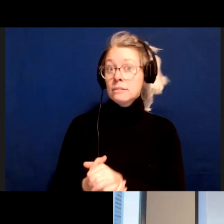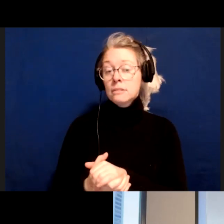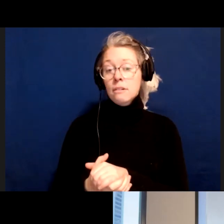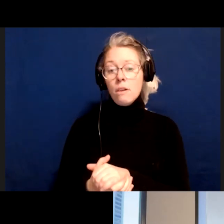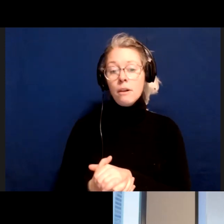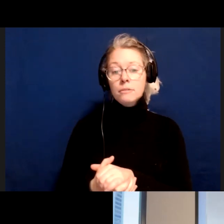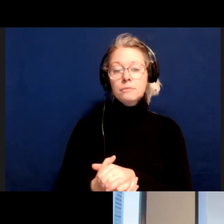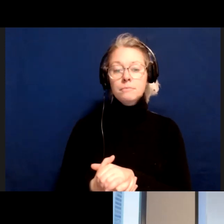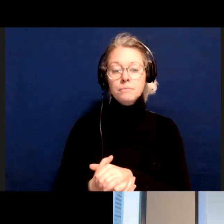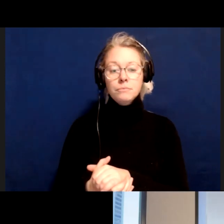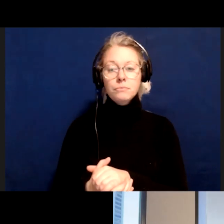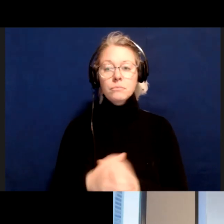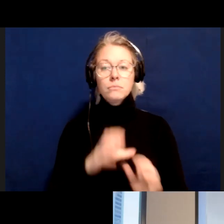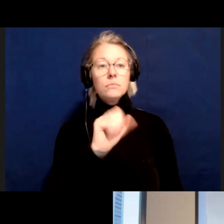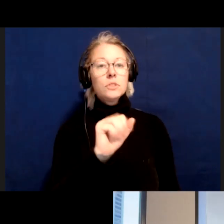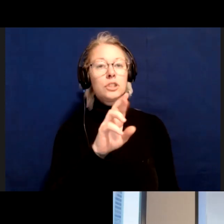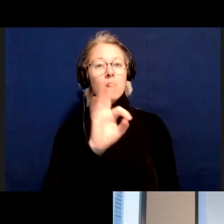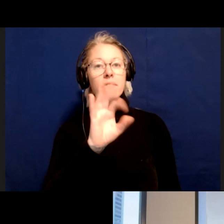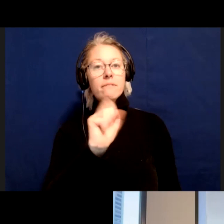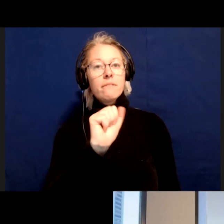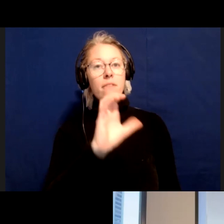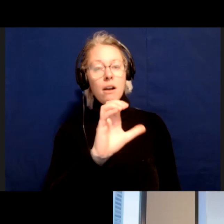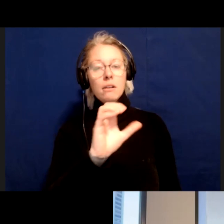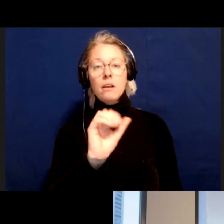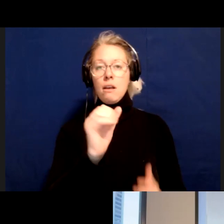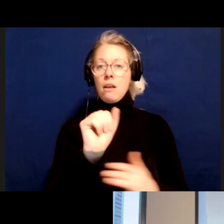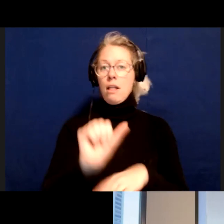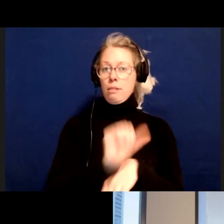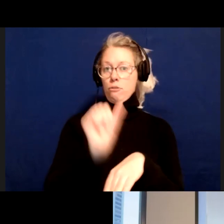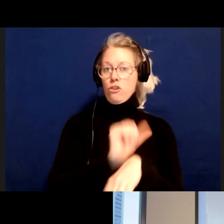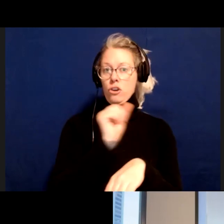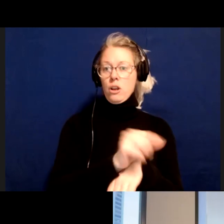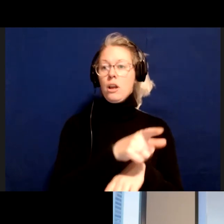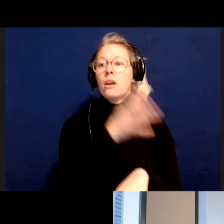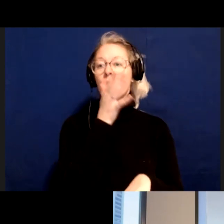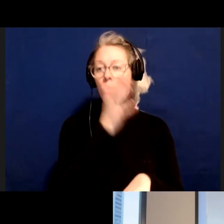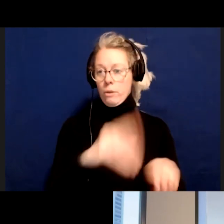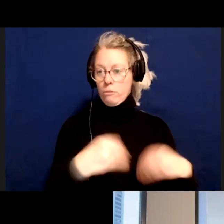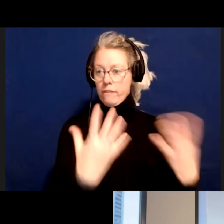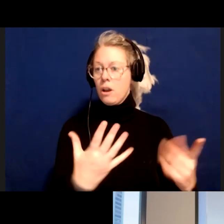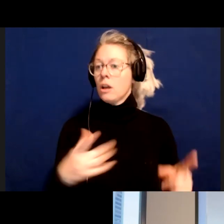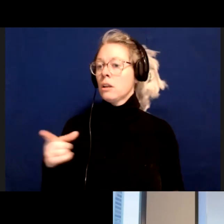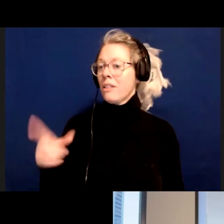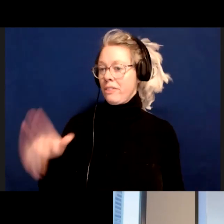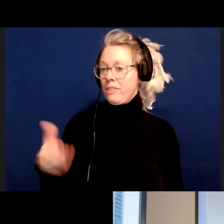that CARFAC Alberta offers that Nick had linked into the chat there, or the Q&A box, rather.